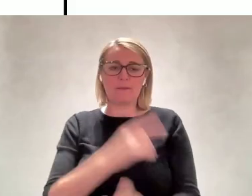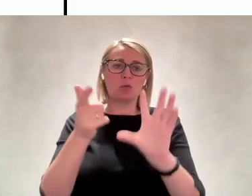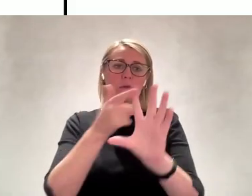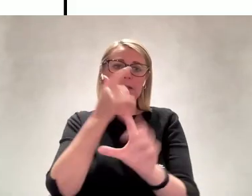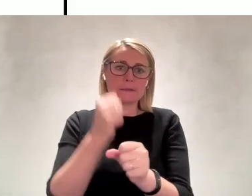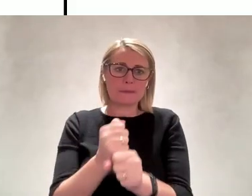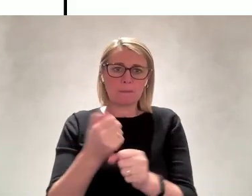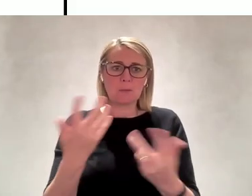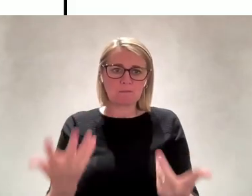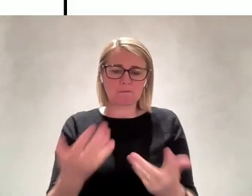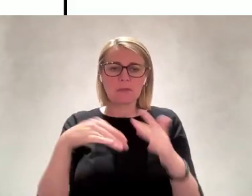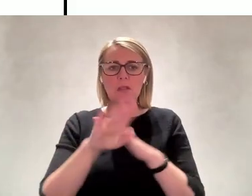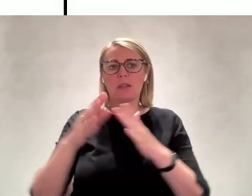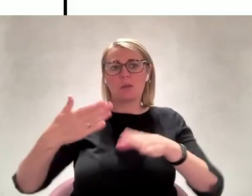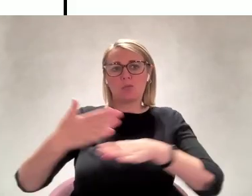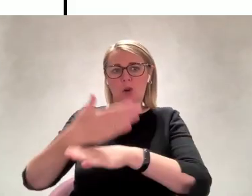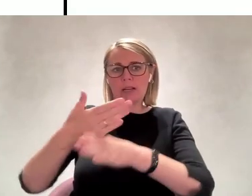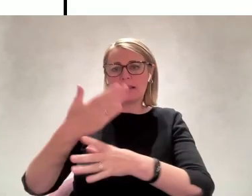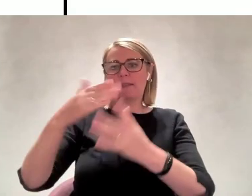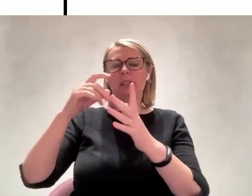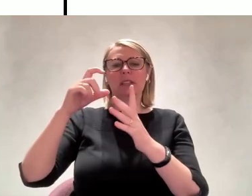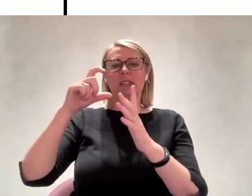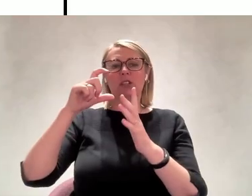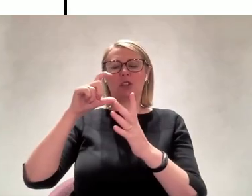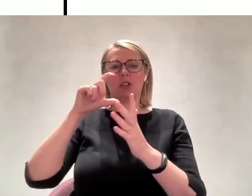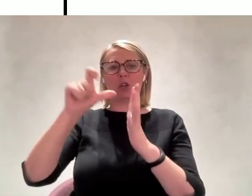For example, the Productivity Commission's August